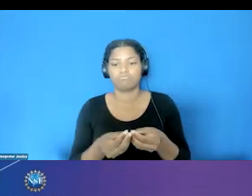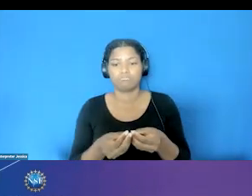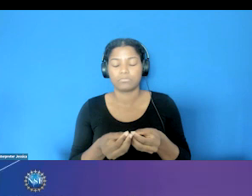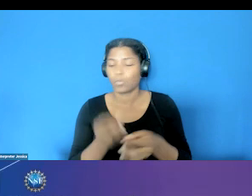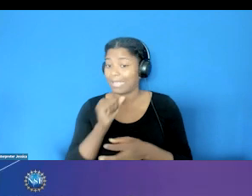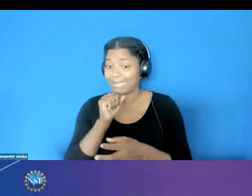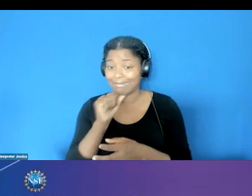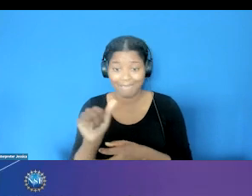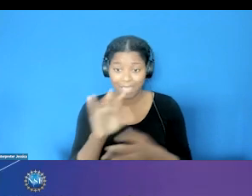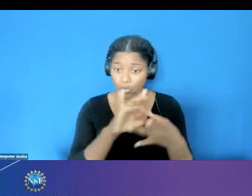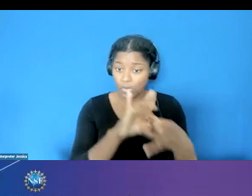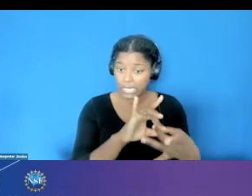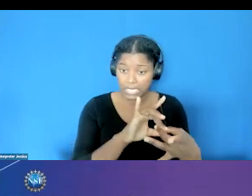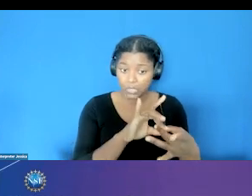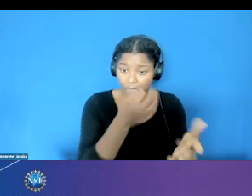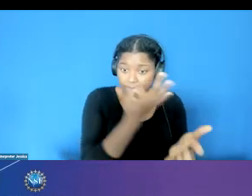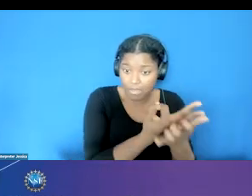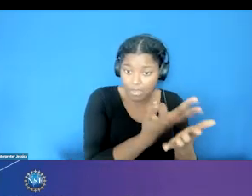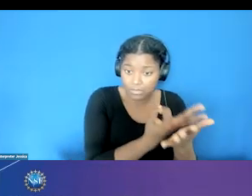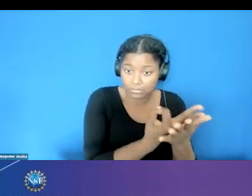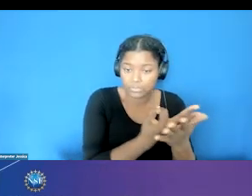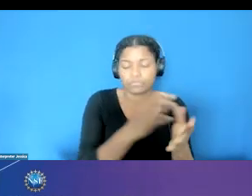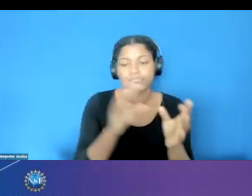It's not about the funds. It's about the scope.